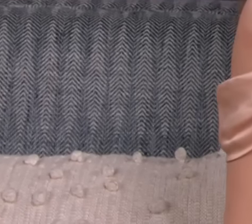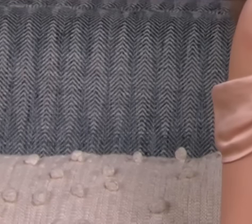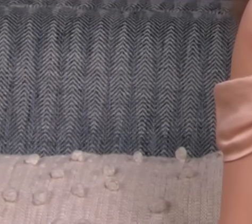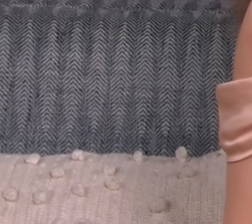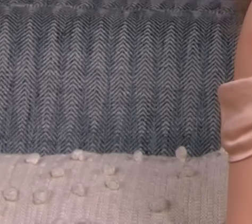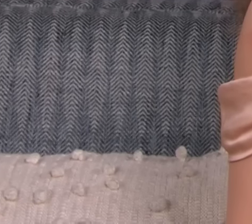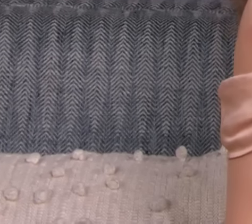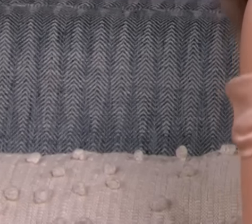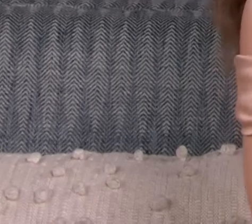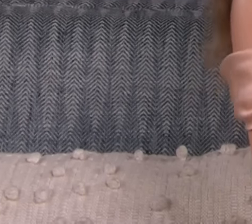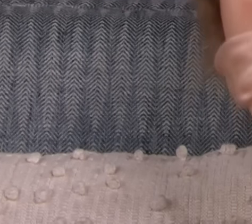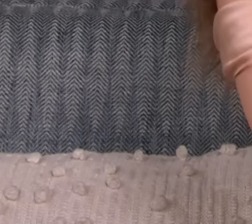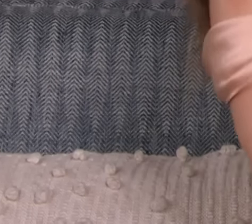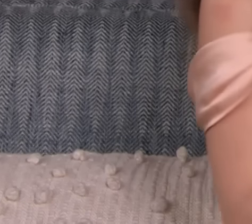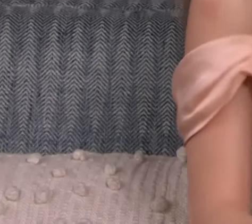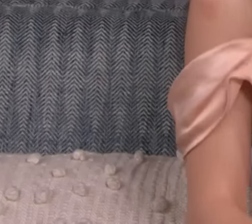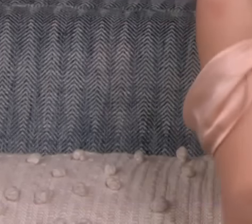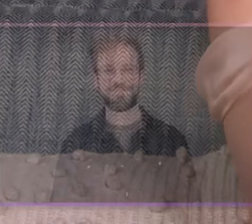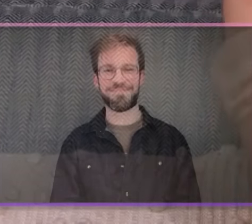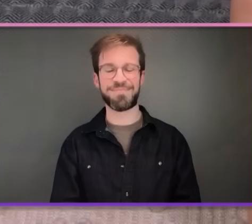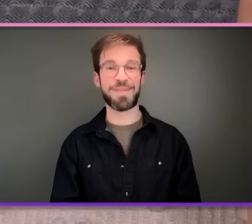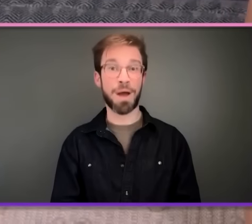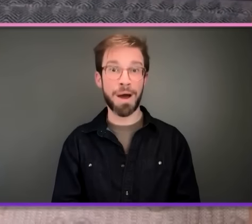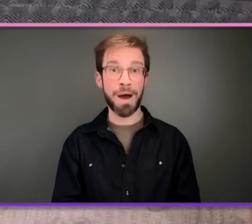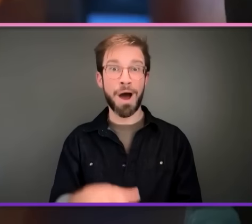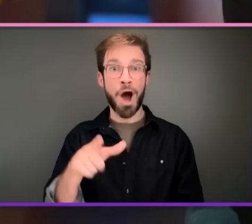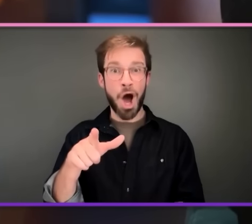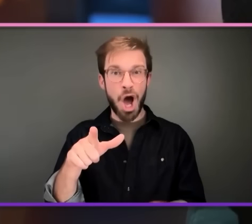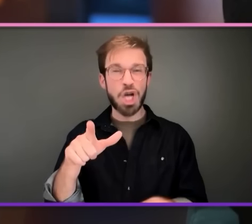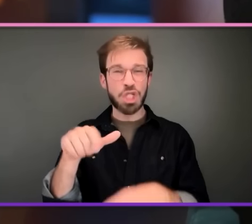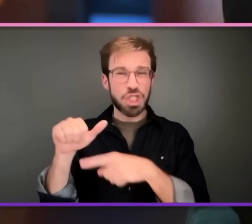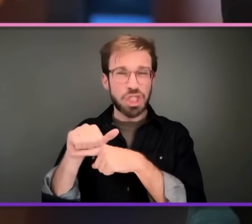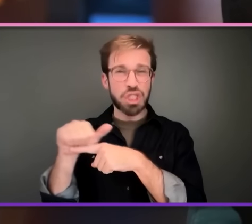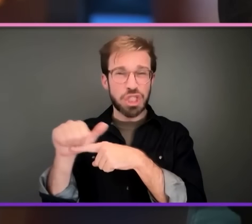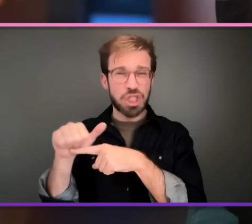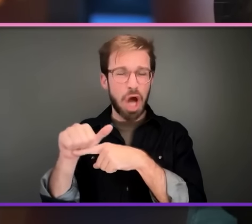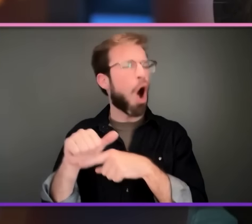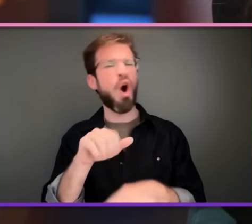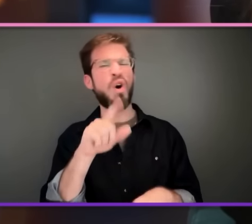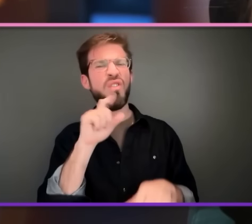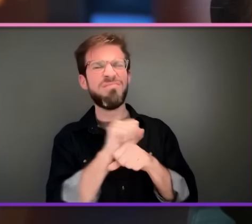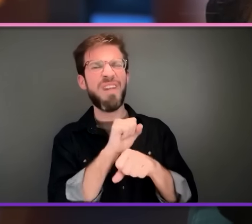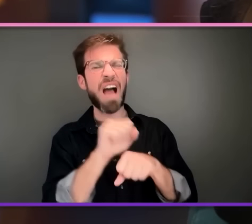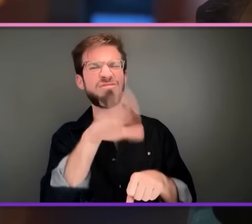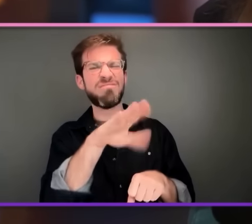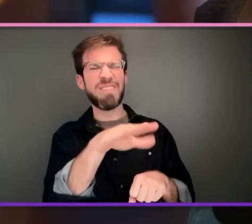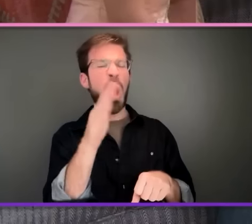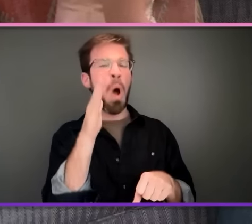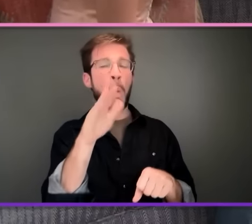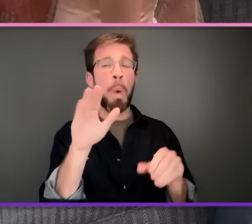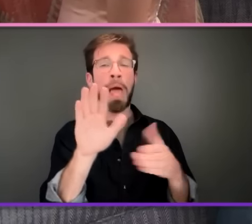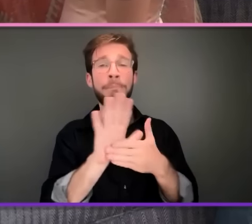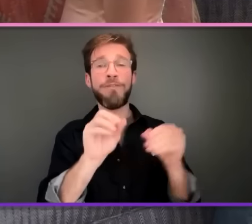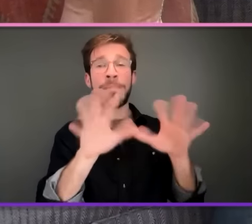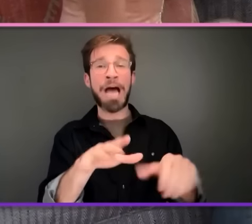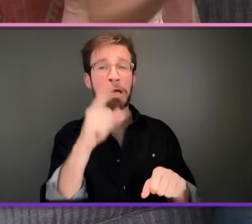And then fighting. [Kelly] Fighting. Oh, yeah. - Okay, like this. [Interpreter] 'Cause we have to fight for our life, we're fighting. - Very Wonder Woman, I like it.